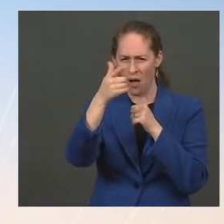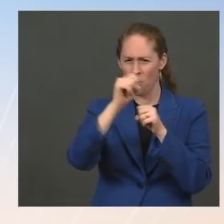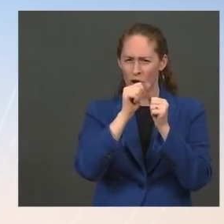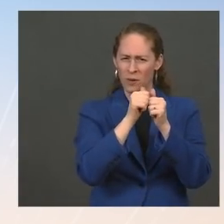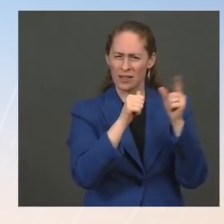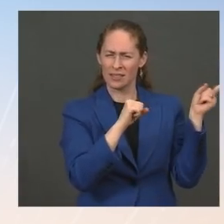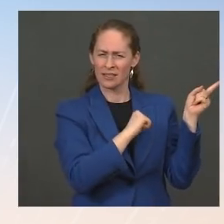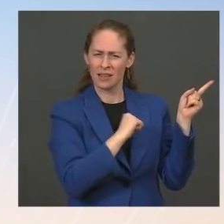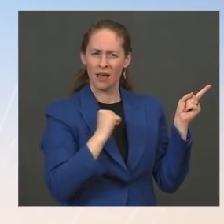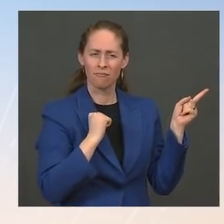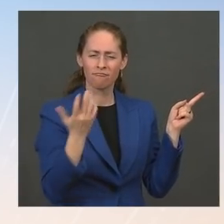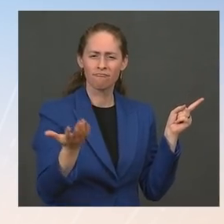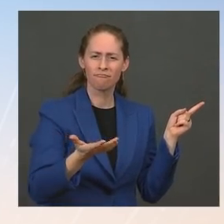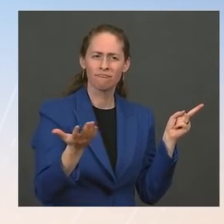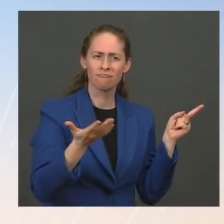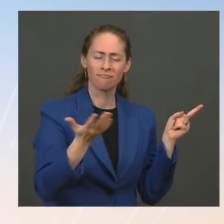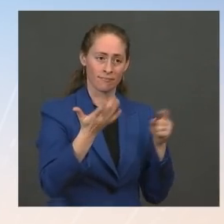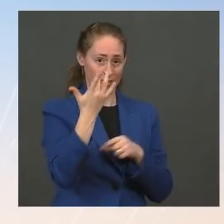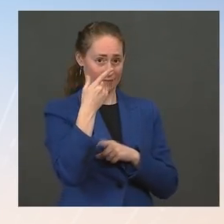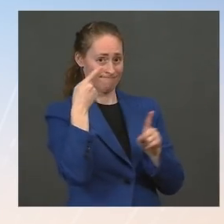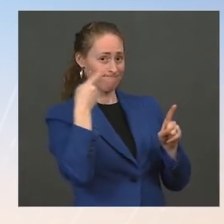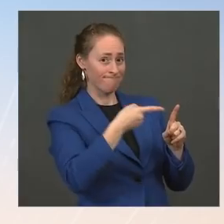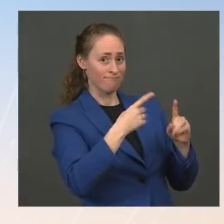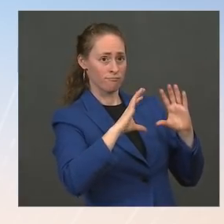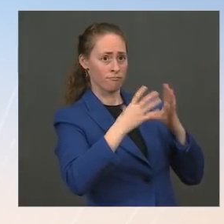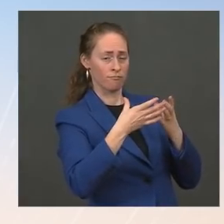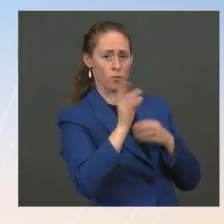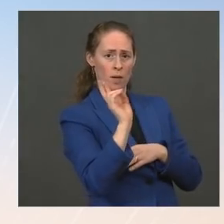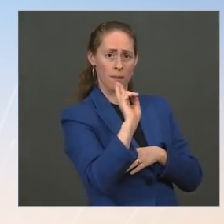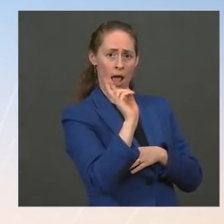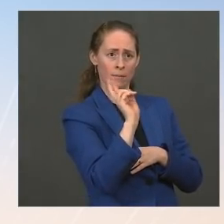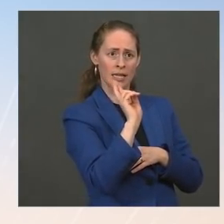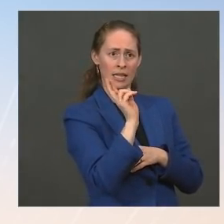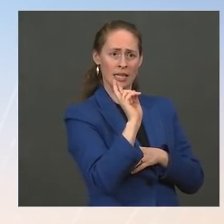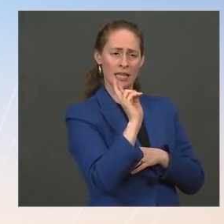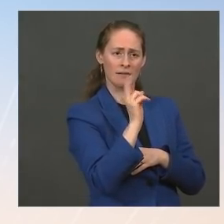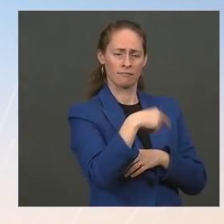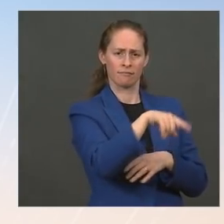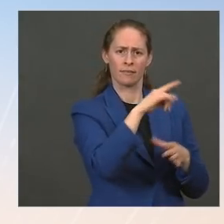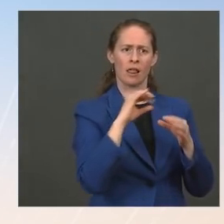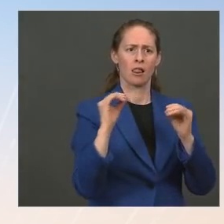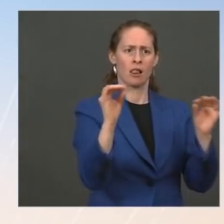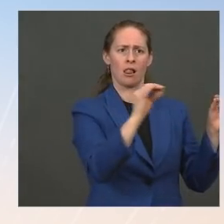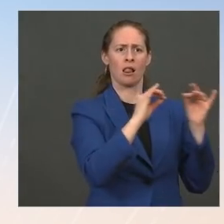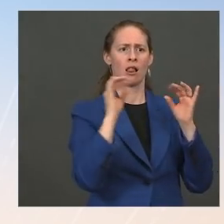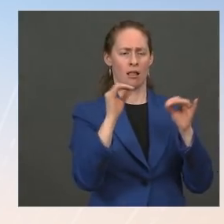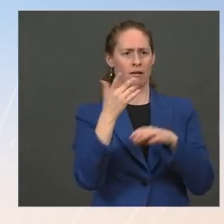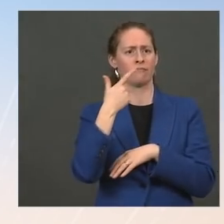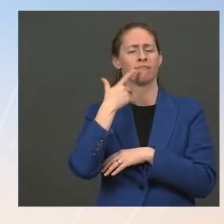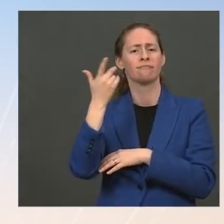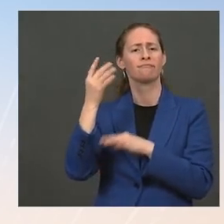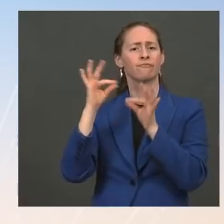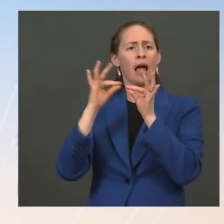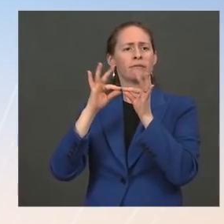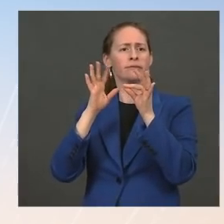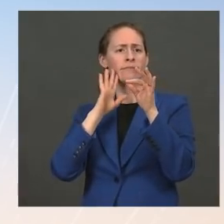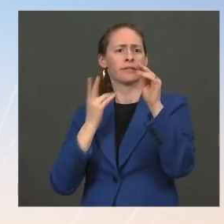that could contribute to inflation -- I think there was one Senate Republican who called him "the Mad Hatter" for pushing for this at a time